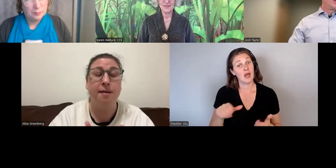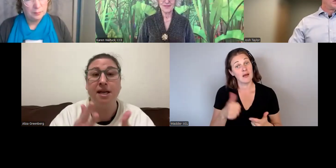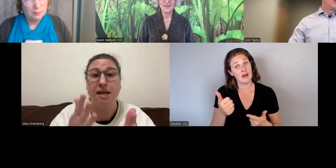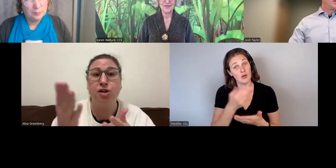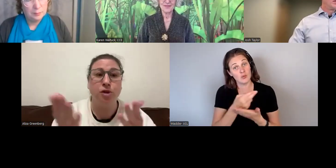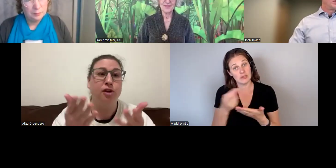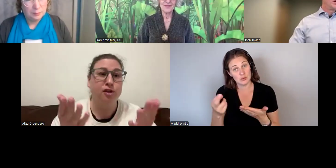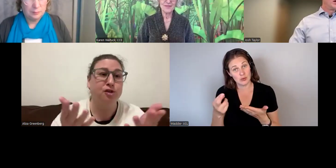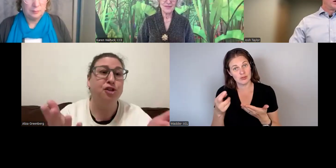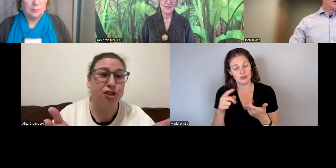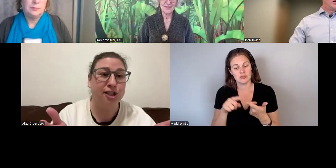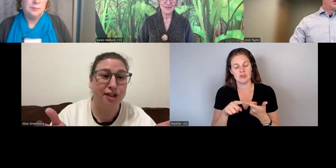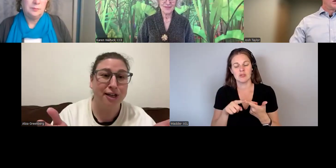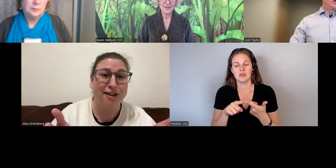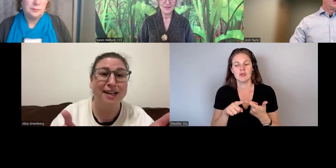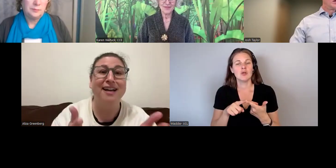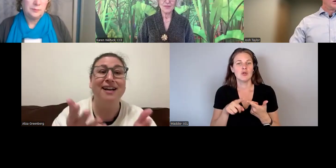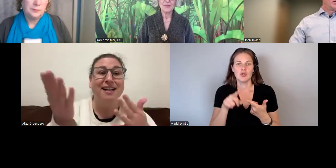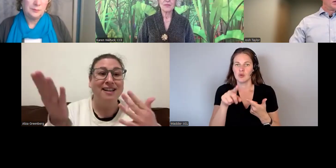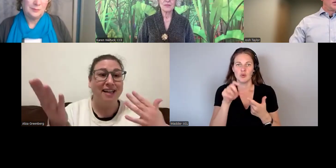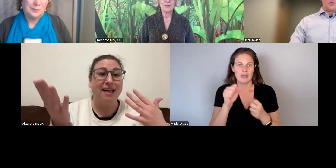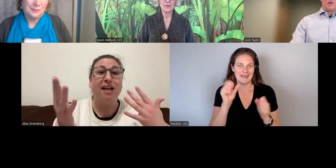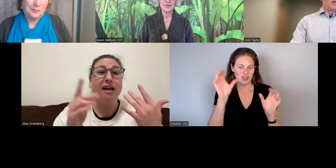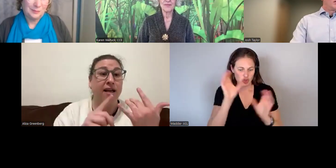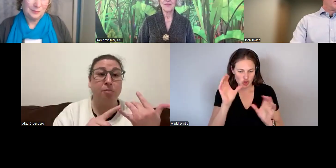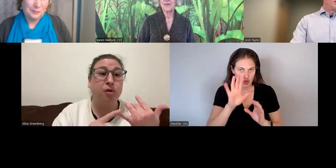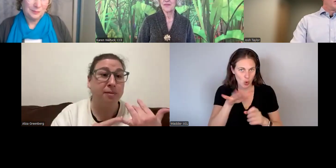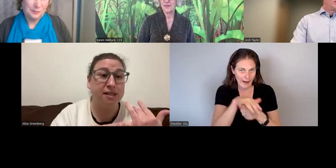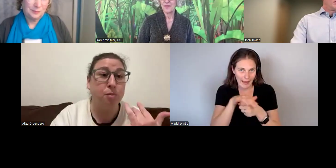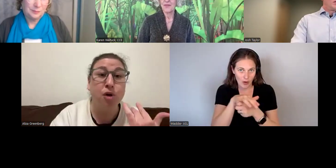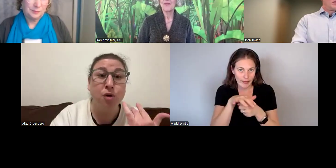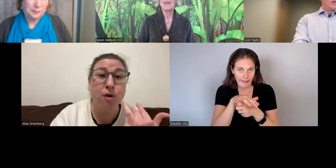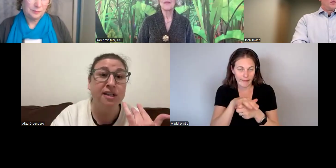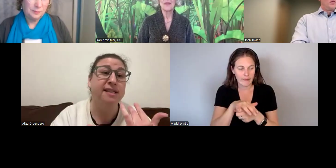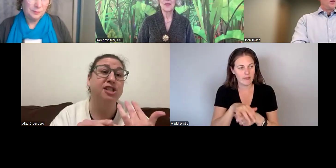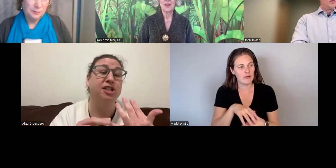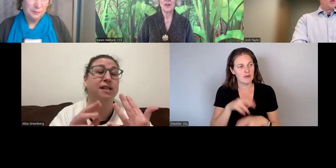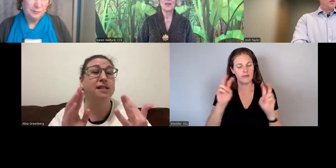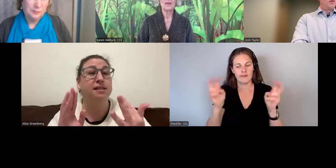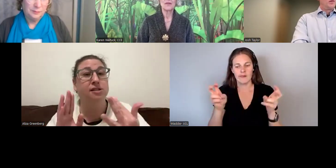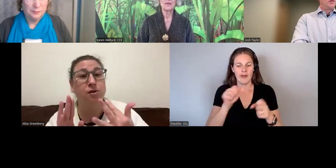I mean, you could also search in your area, like, employment support organizations